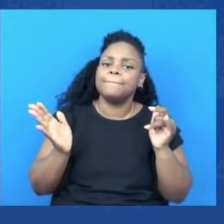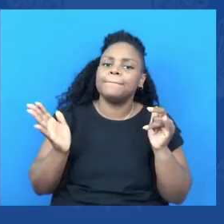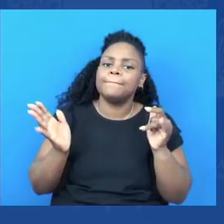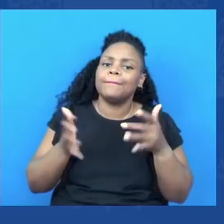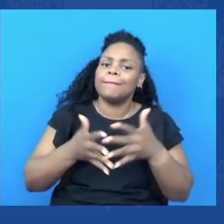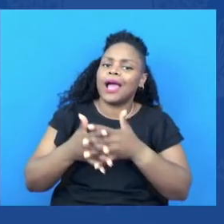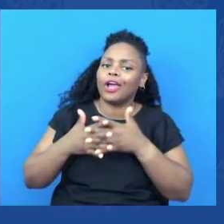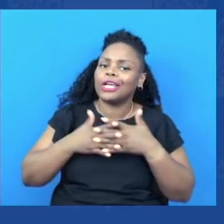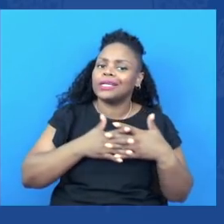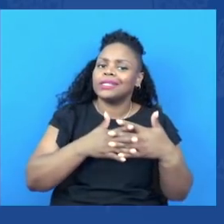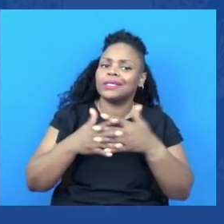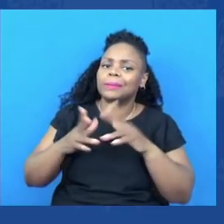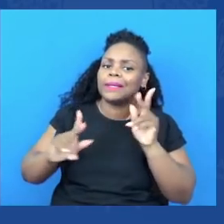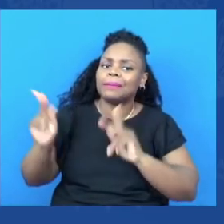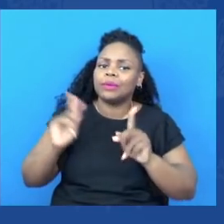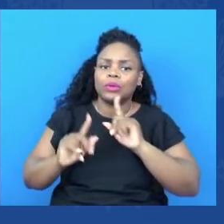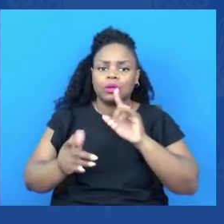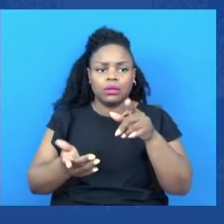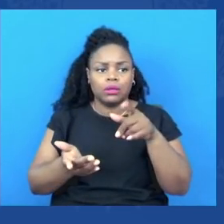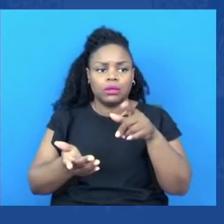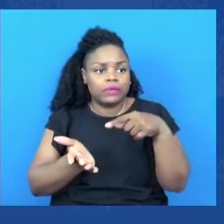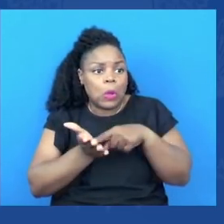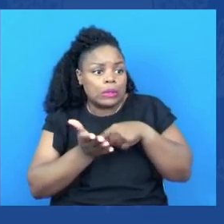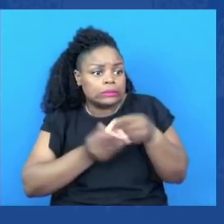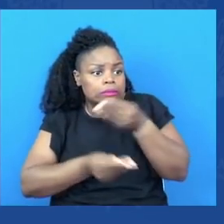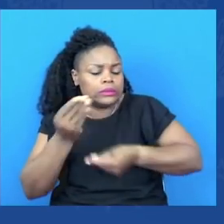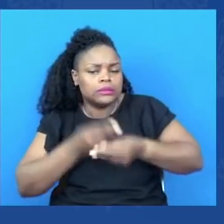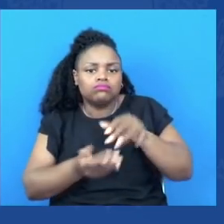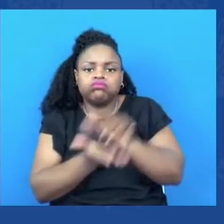and they'll die without it. That's unacceptable.